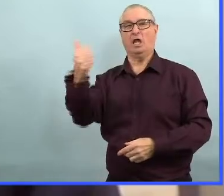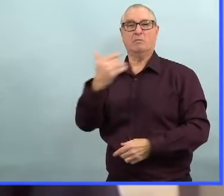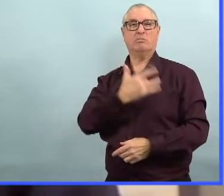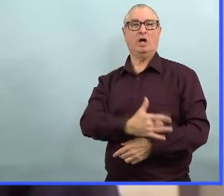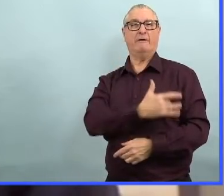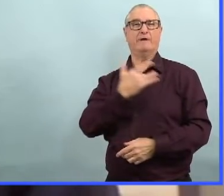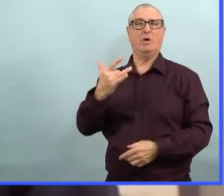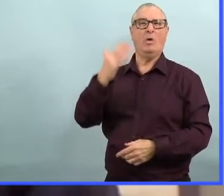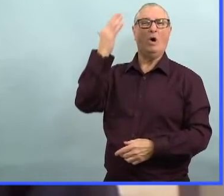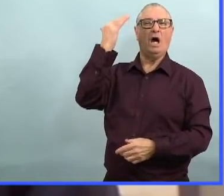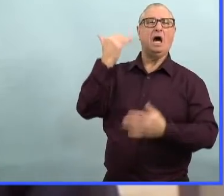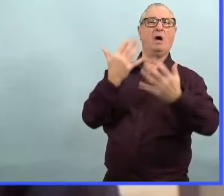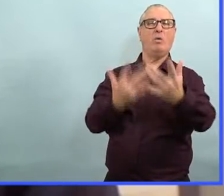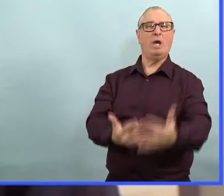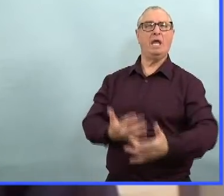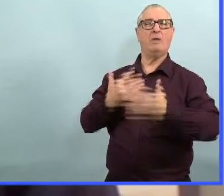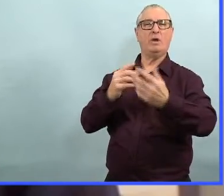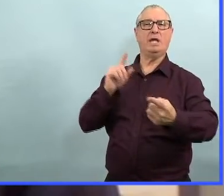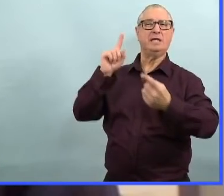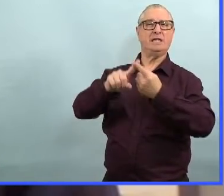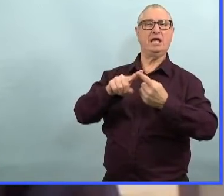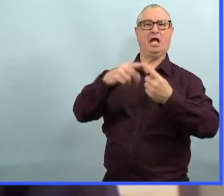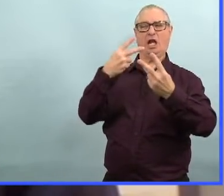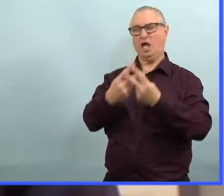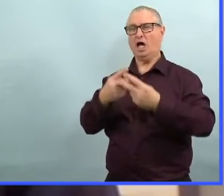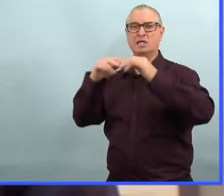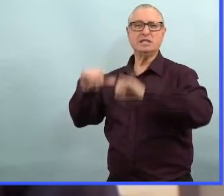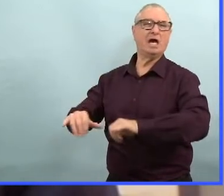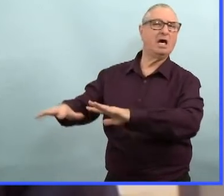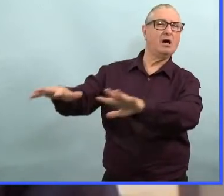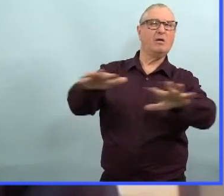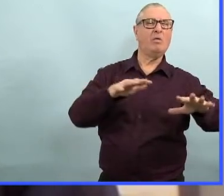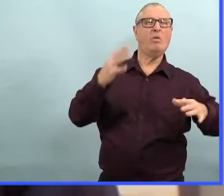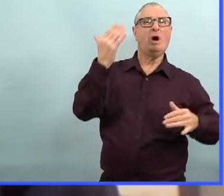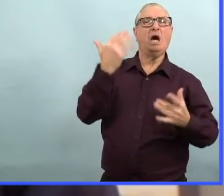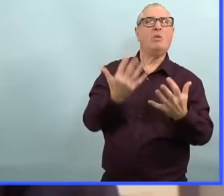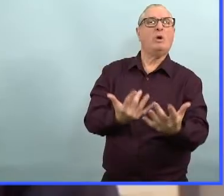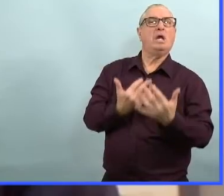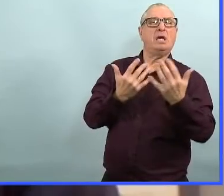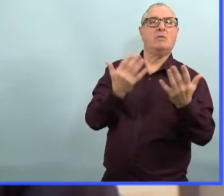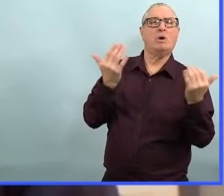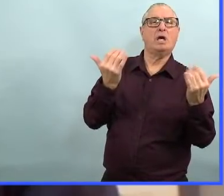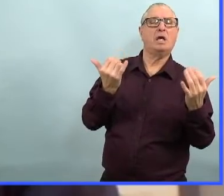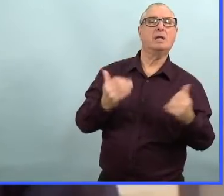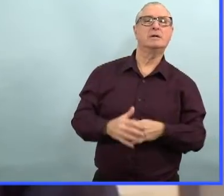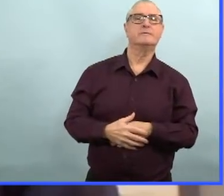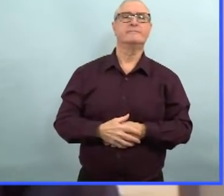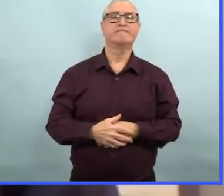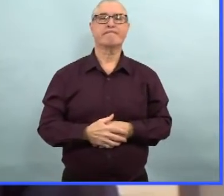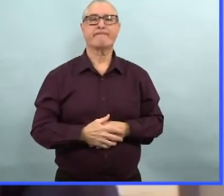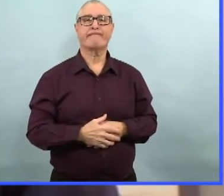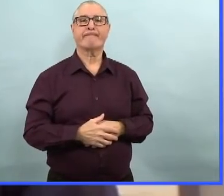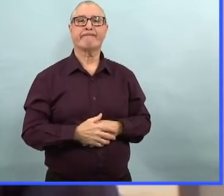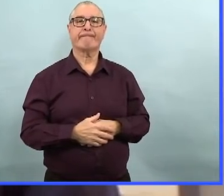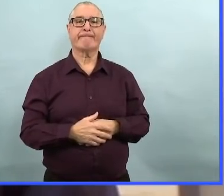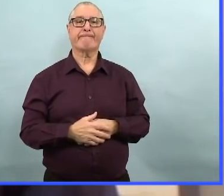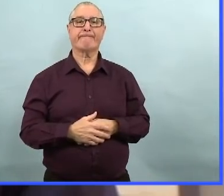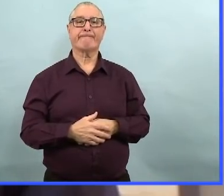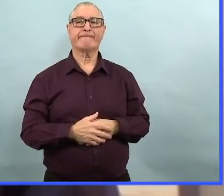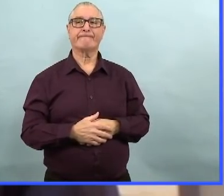didn't wait we we acted very early on on a number of our measures we're out with with modeling